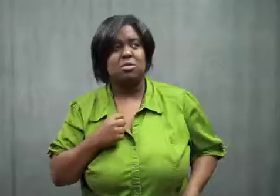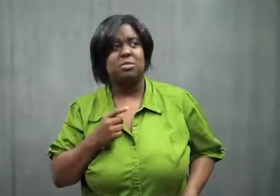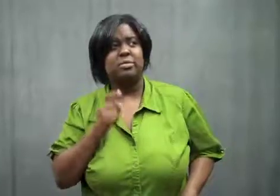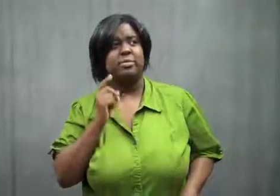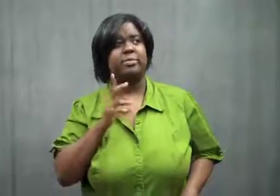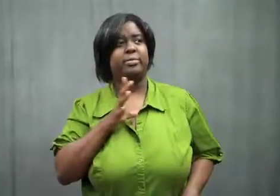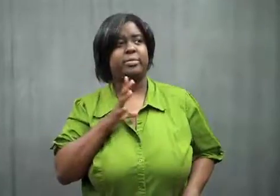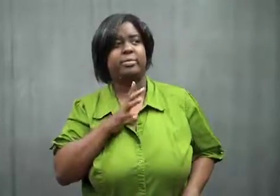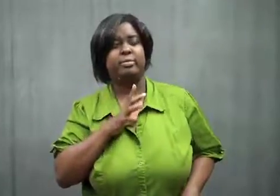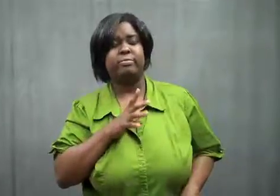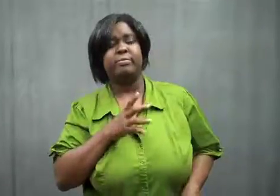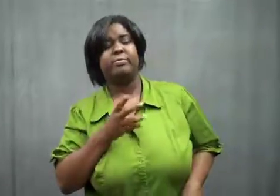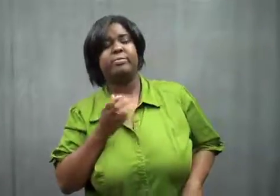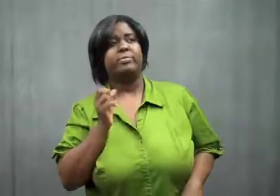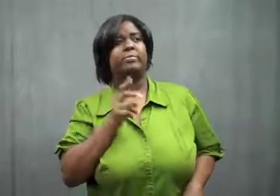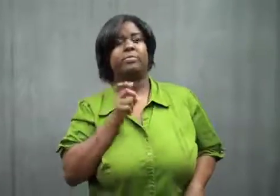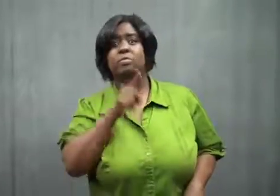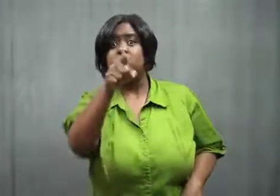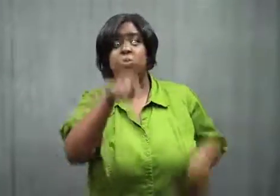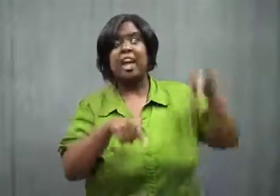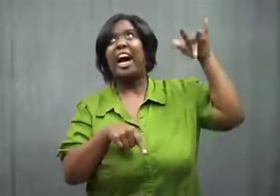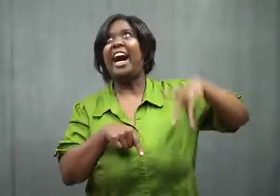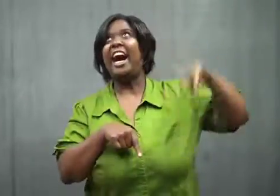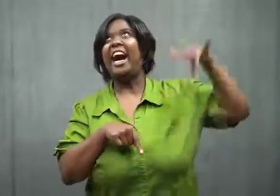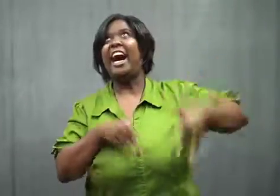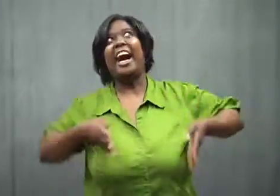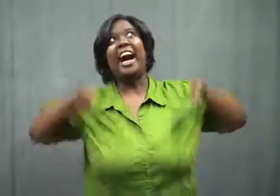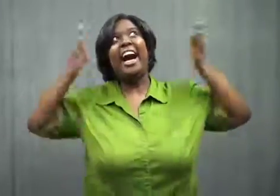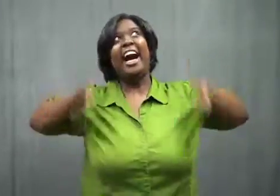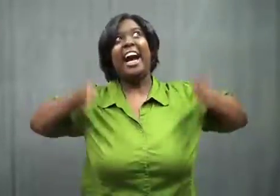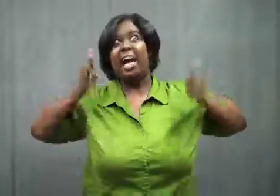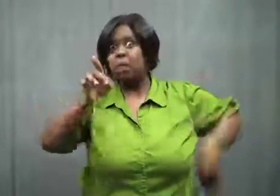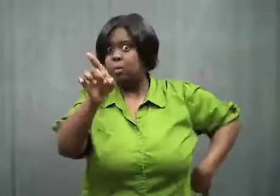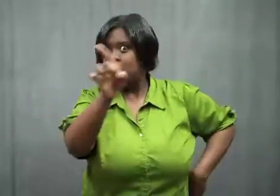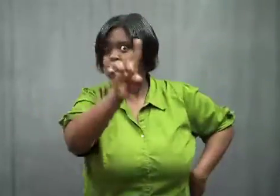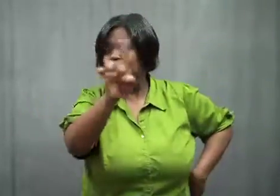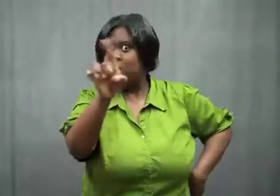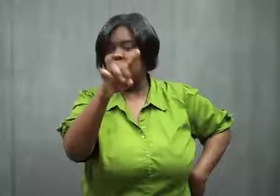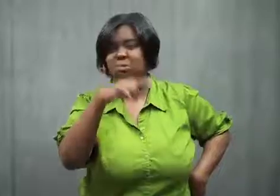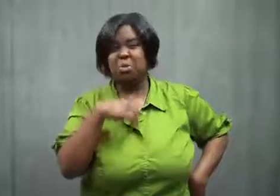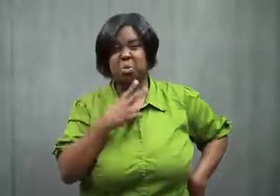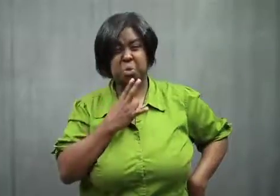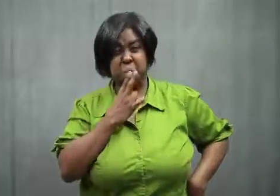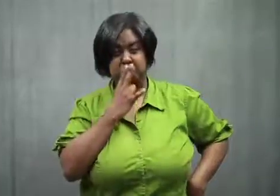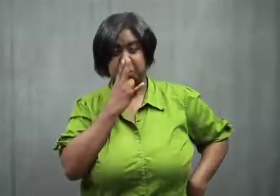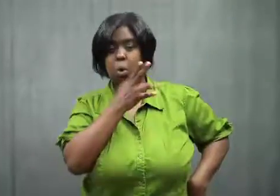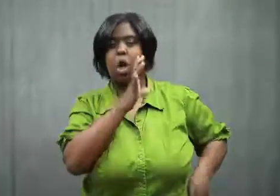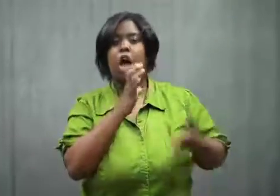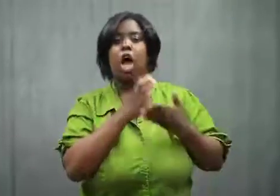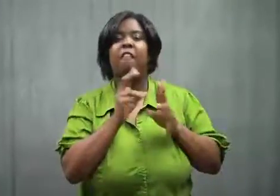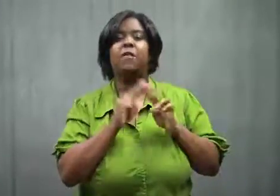I said, "Ok, fine." She then gestured at me not to play with the power windows.